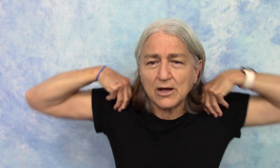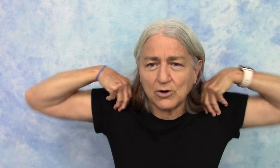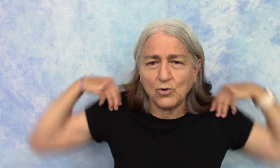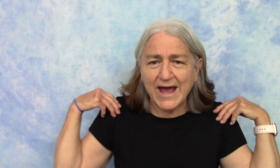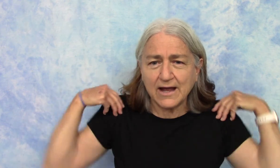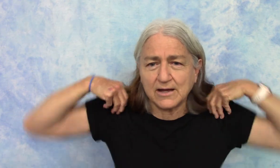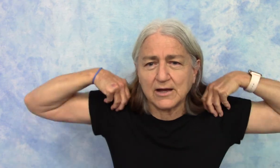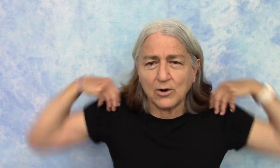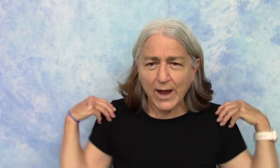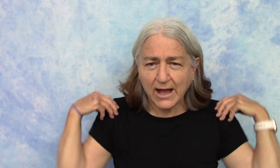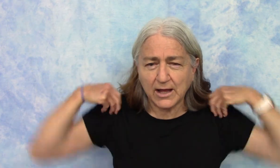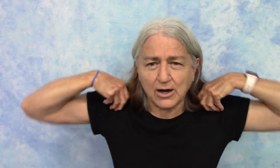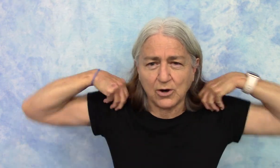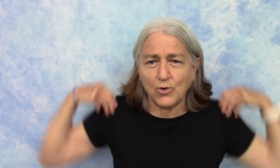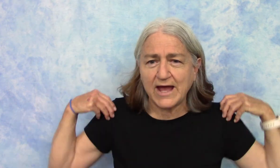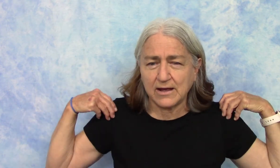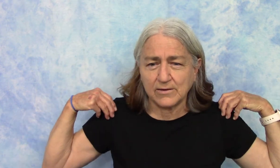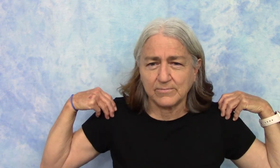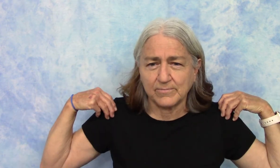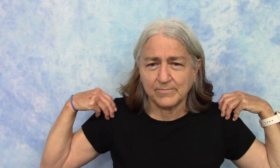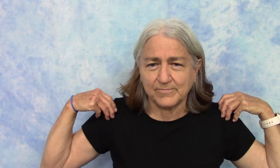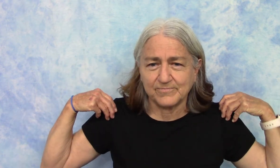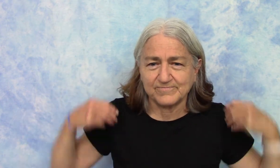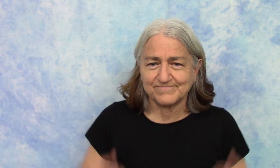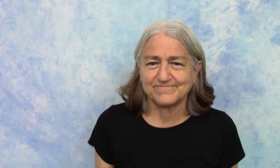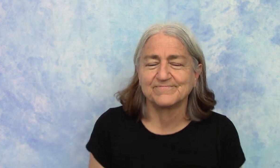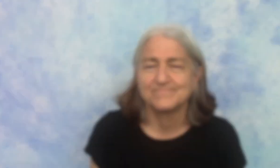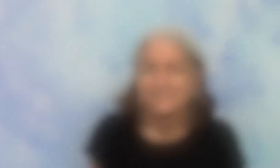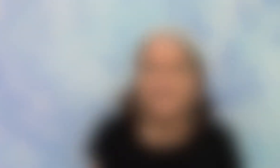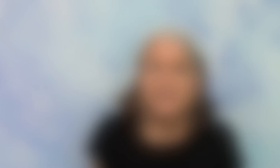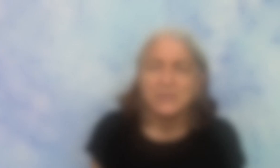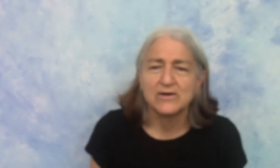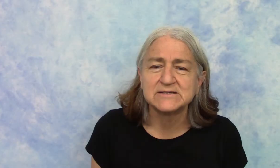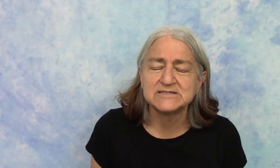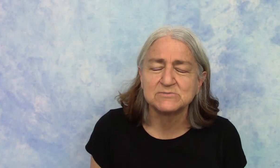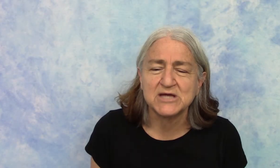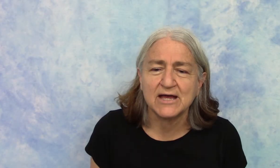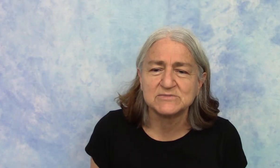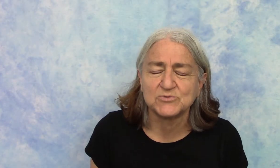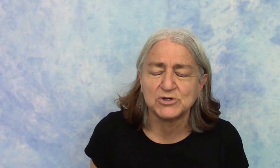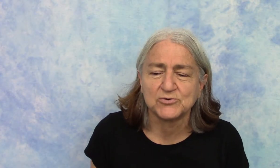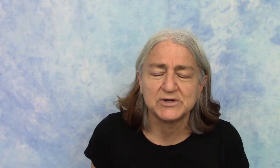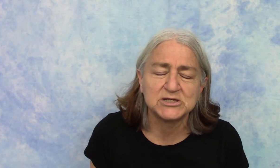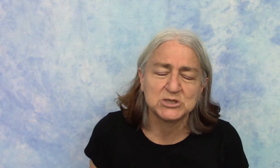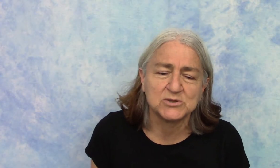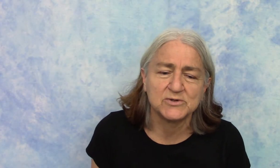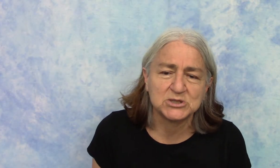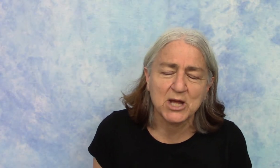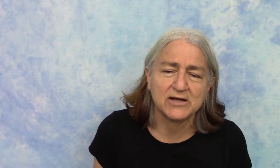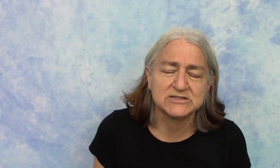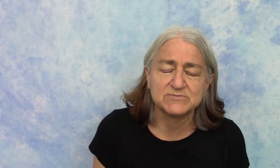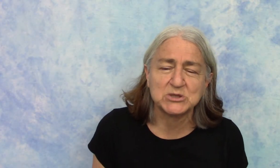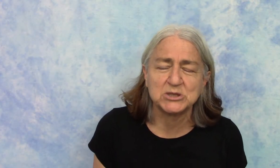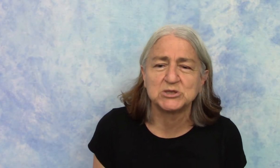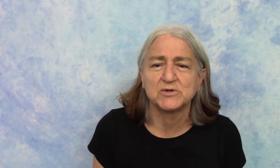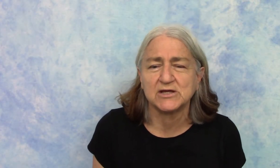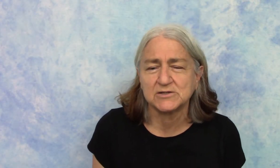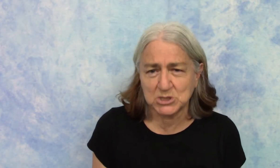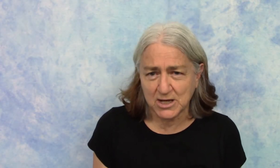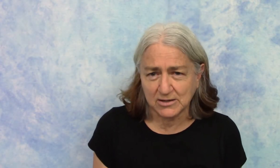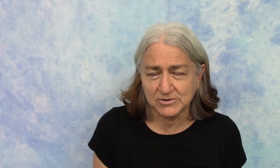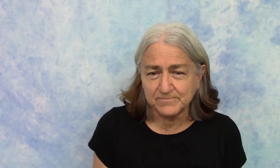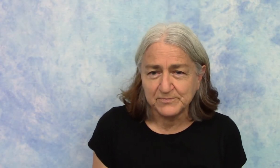quack quack quack. Parents: sometimes when you're reading to a child, especially to a young child,